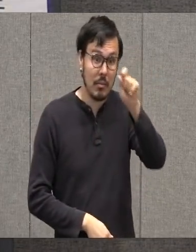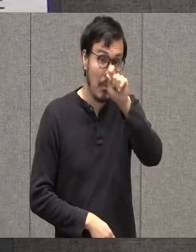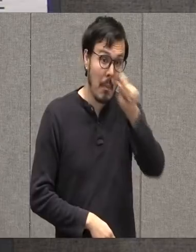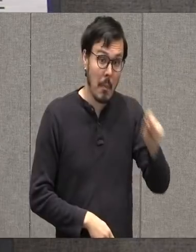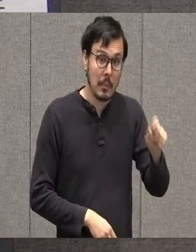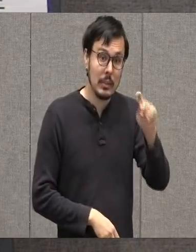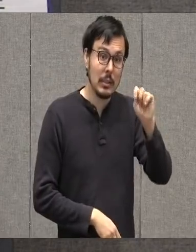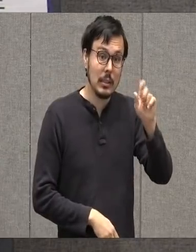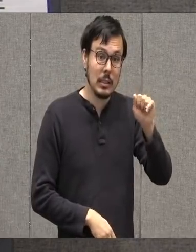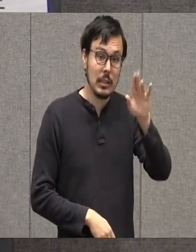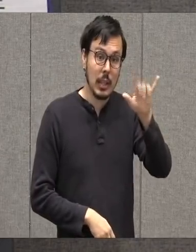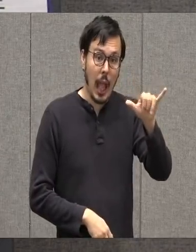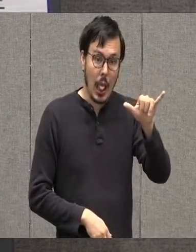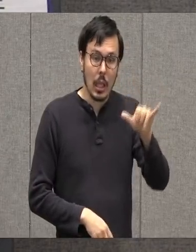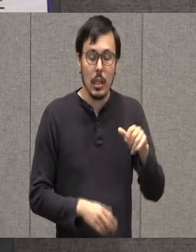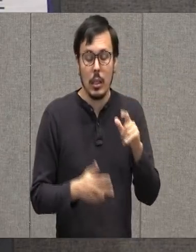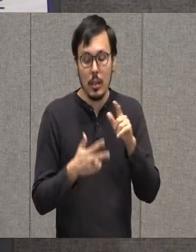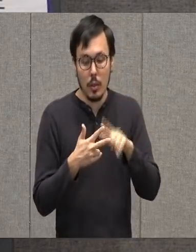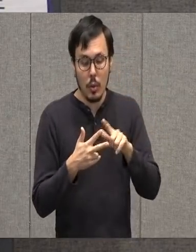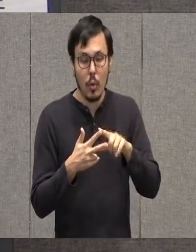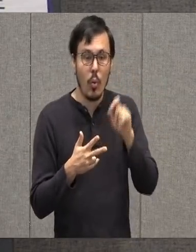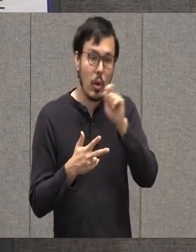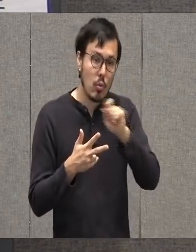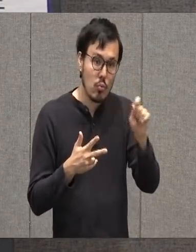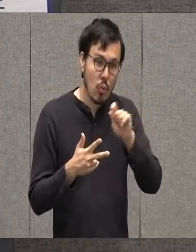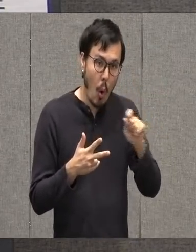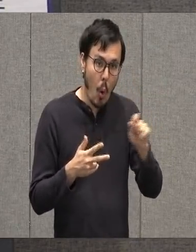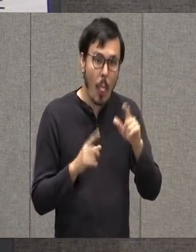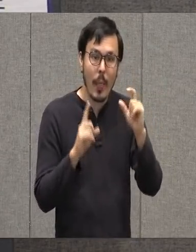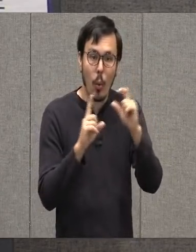We wrote the word. We drew the number.